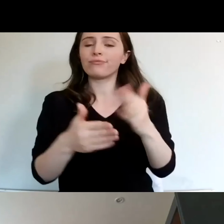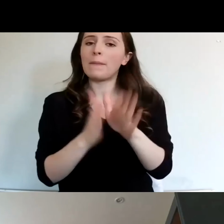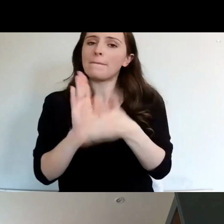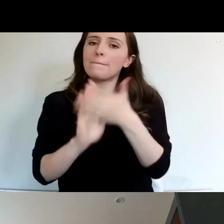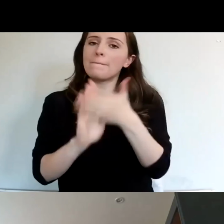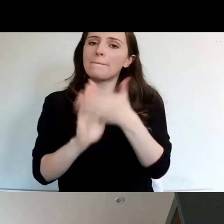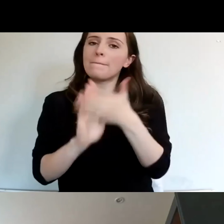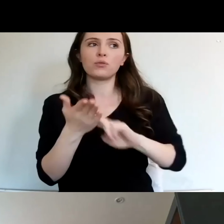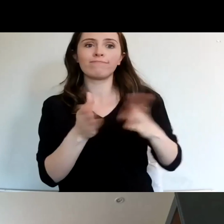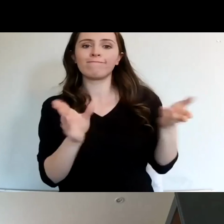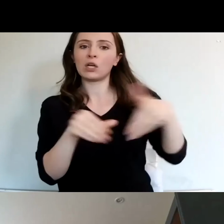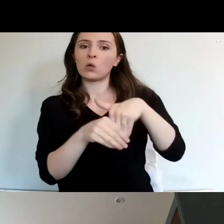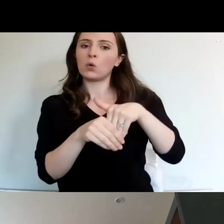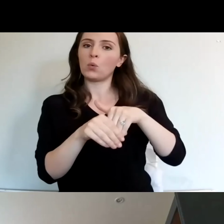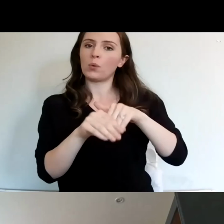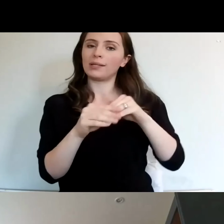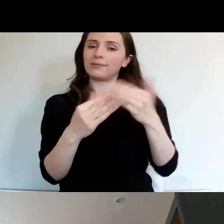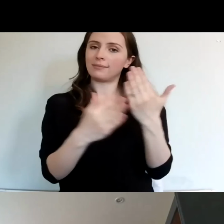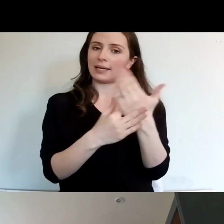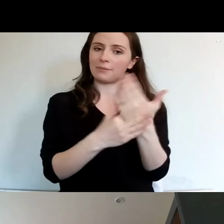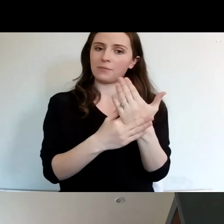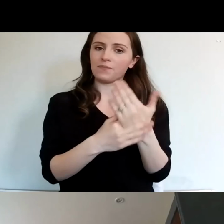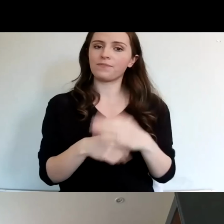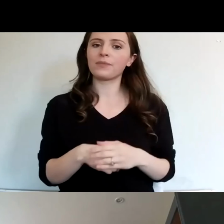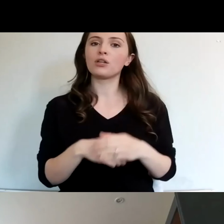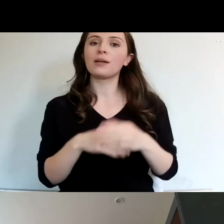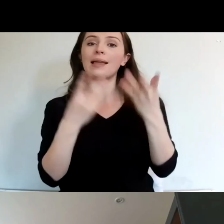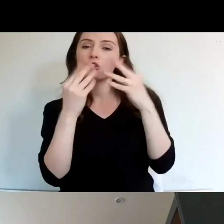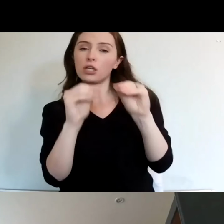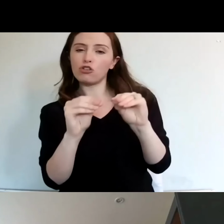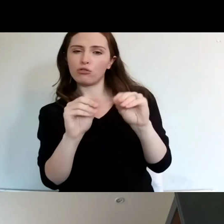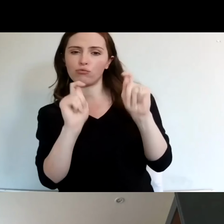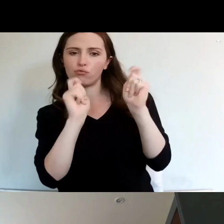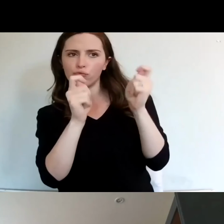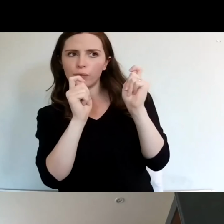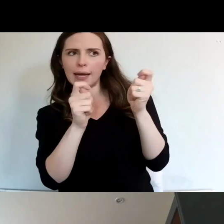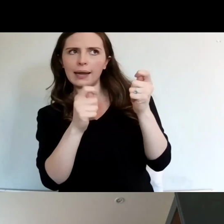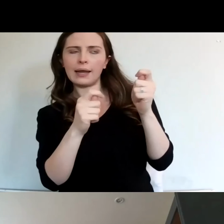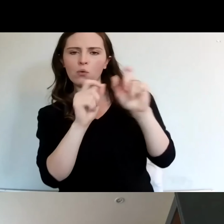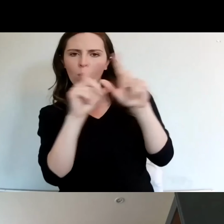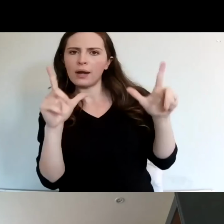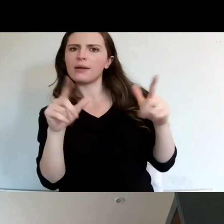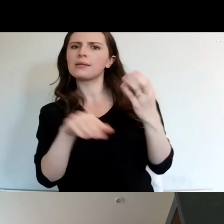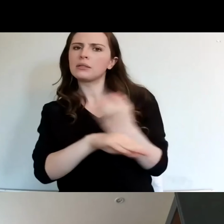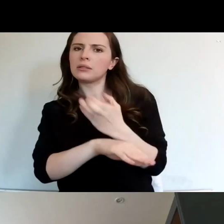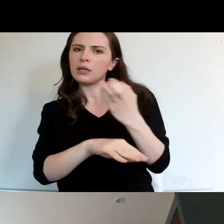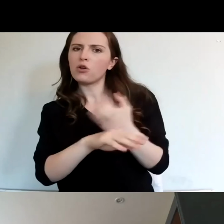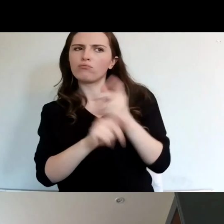The importance of training, education, and awareness so ongoing training and awareness around the area of Universal Design.